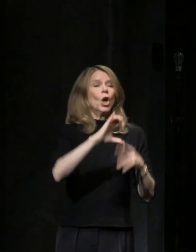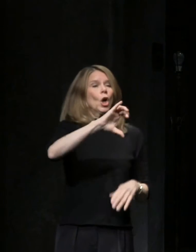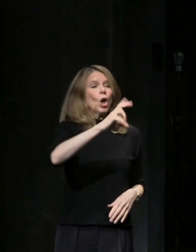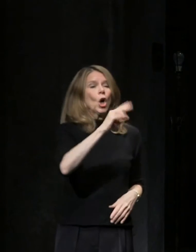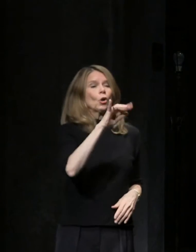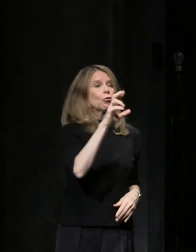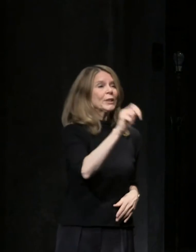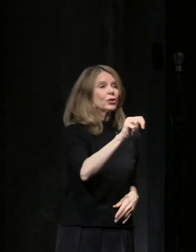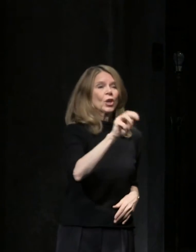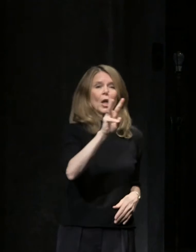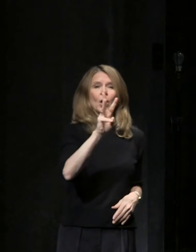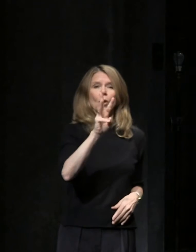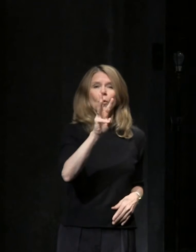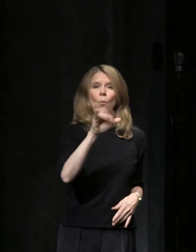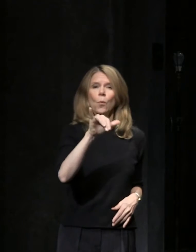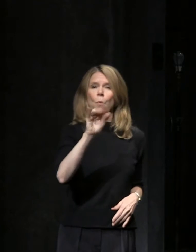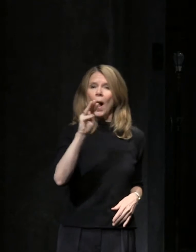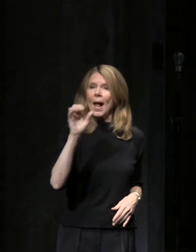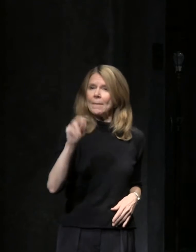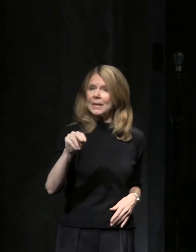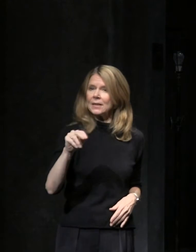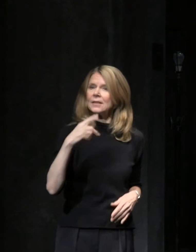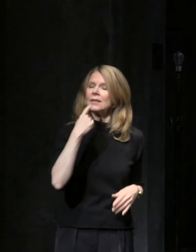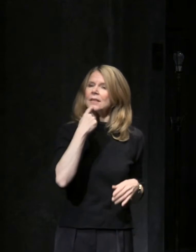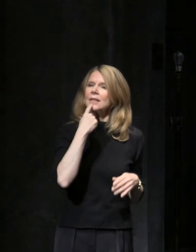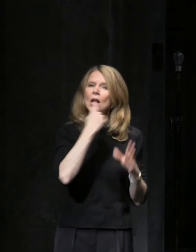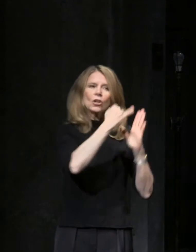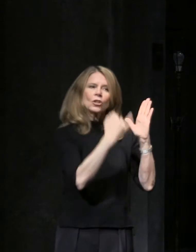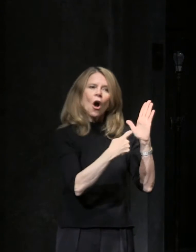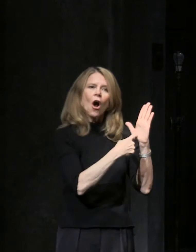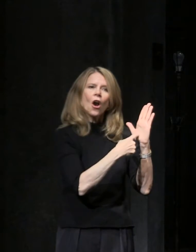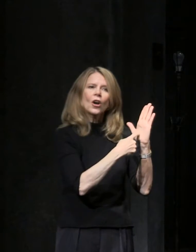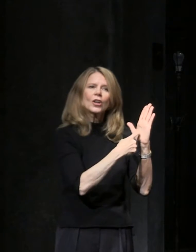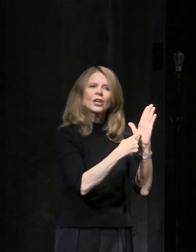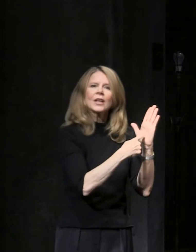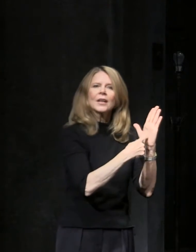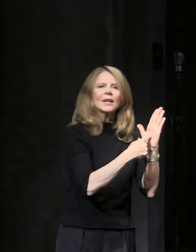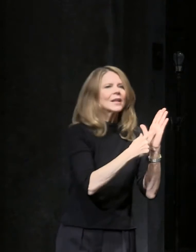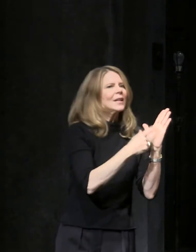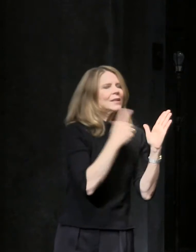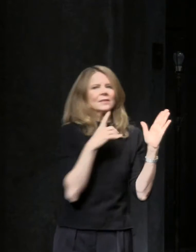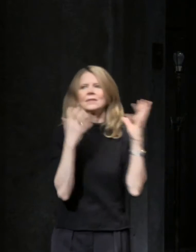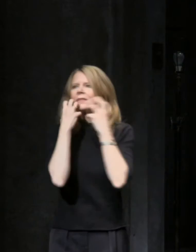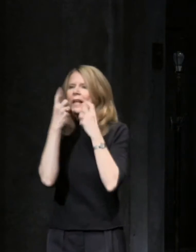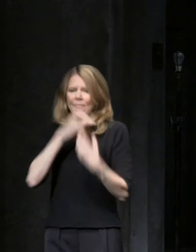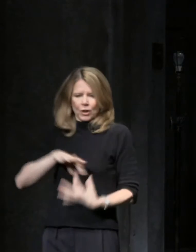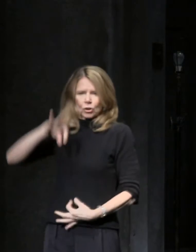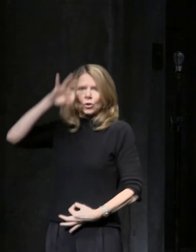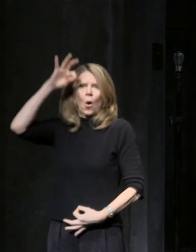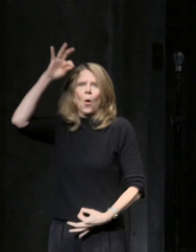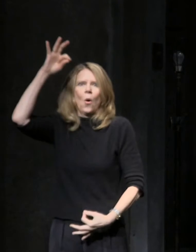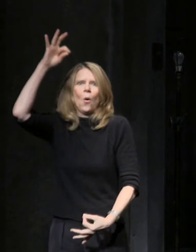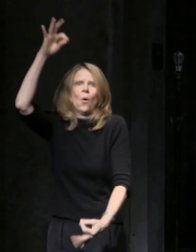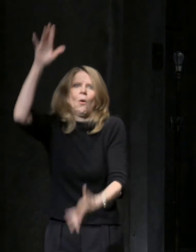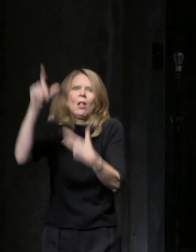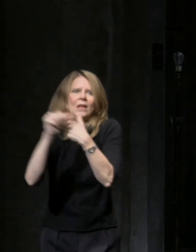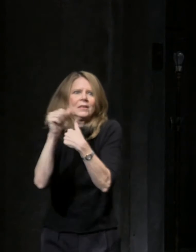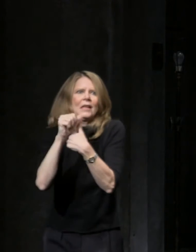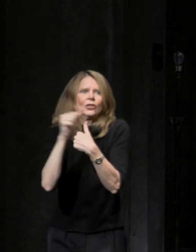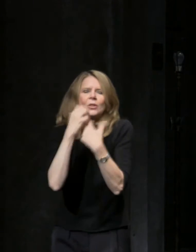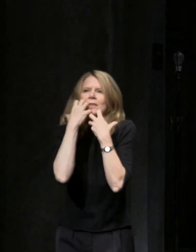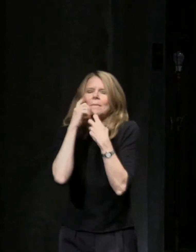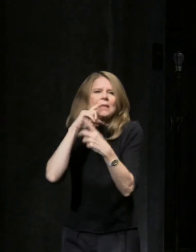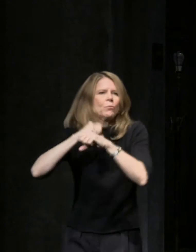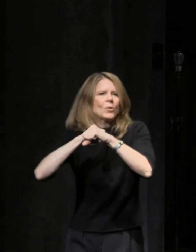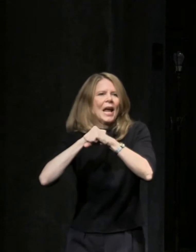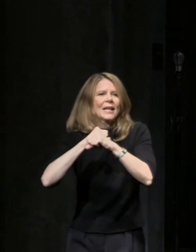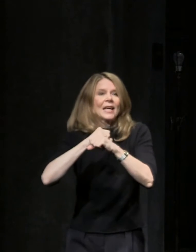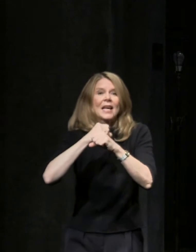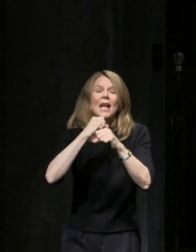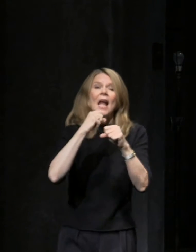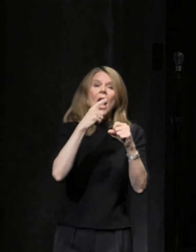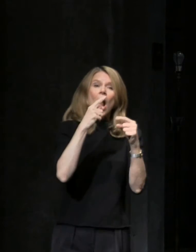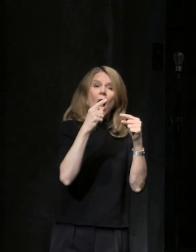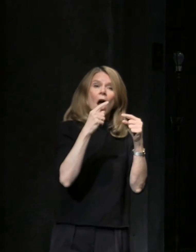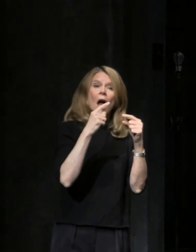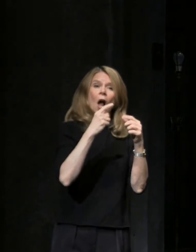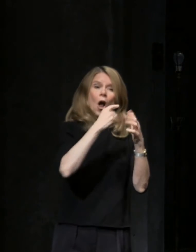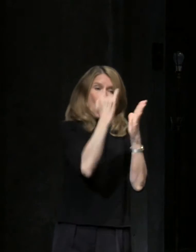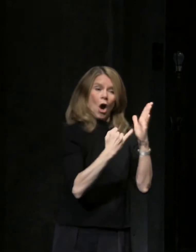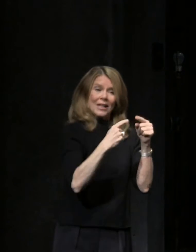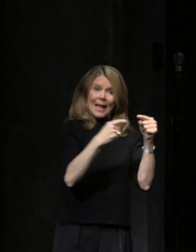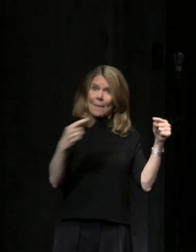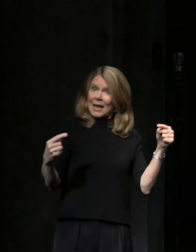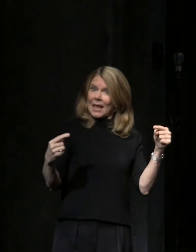the soul at stake. The enemy of art, he says, is not assurance, but creative uncertainty.